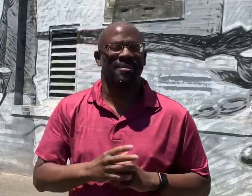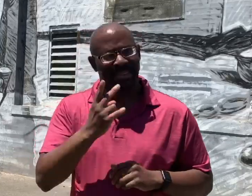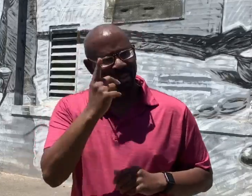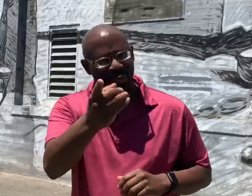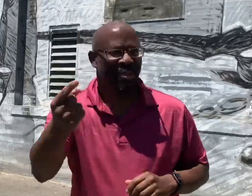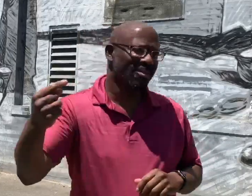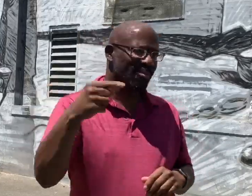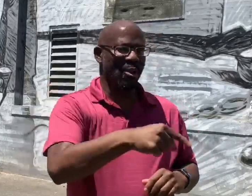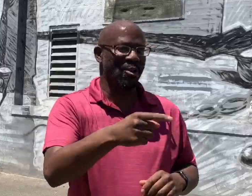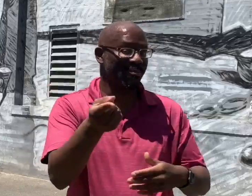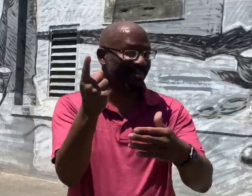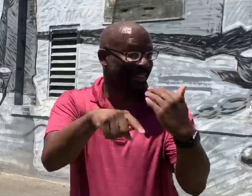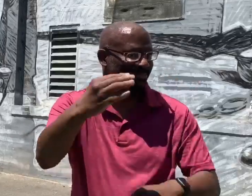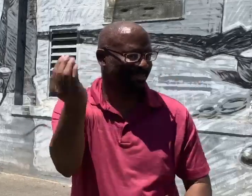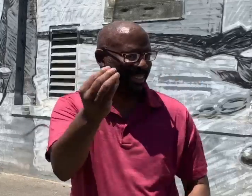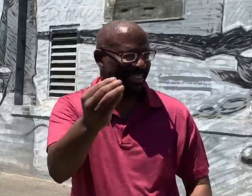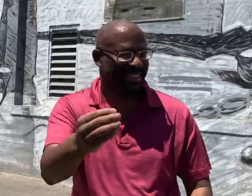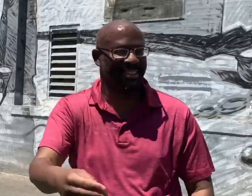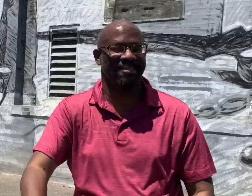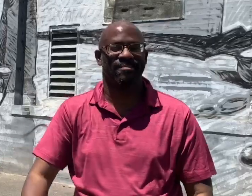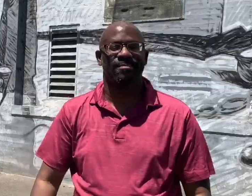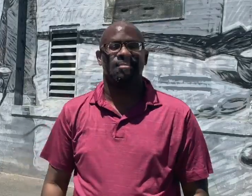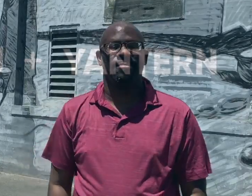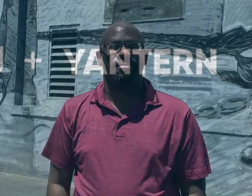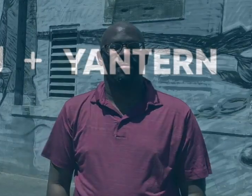I hope to see you all next Monday, June 15th.